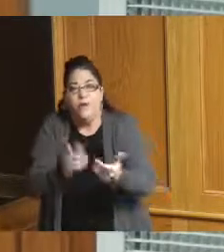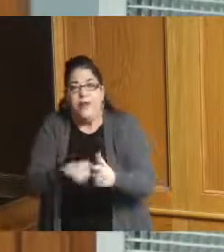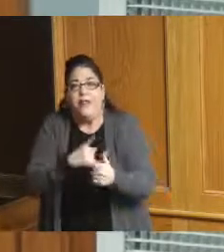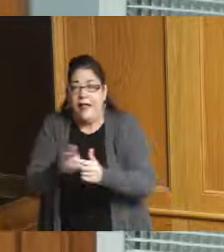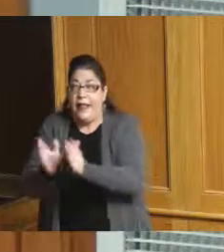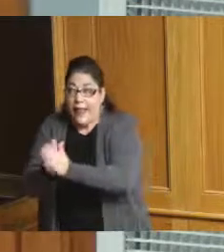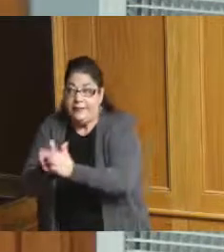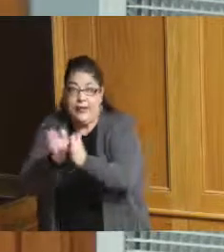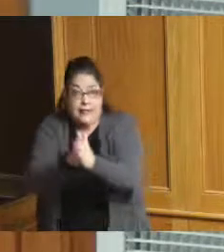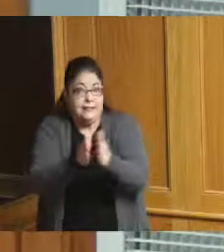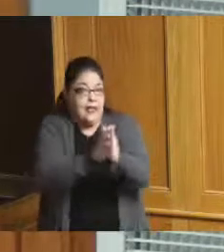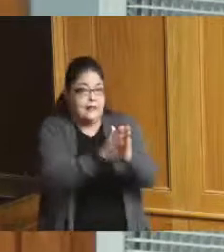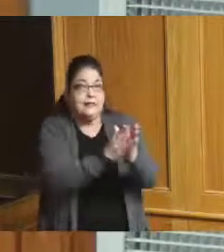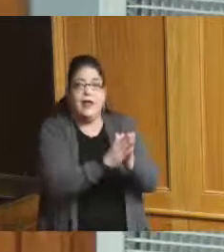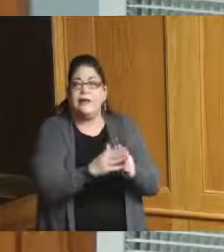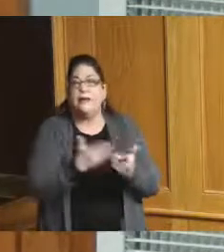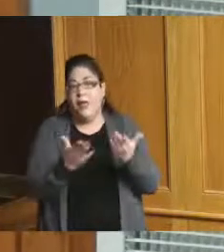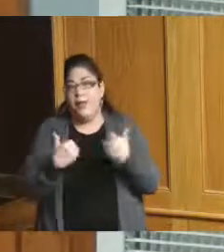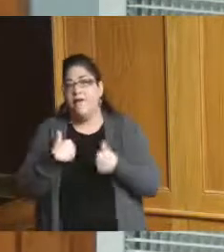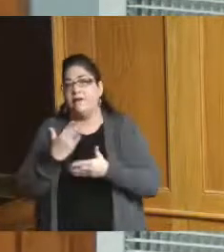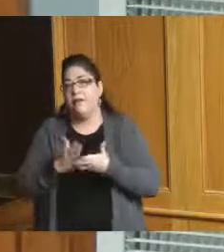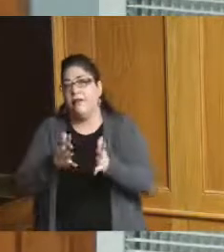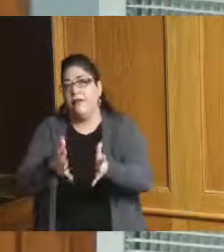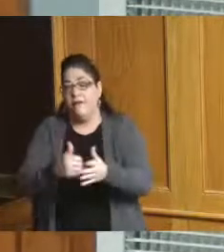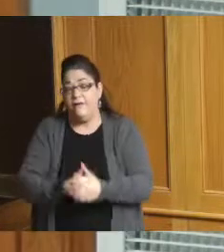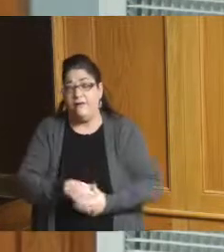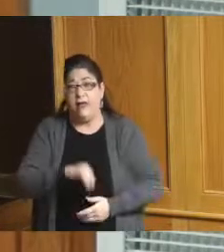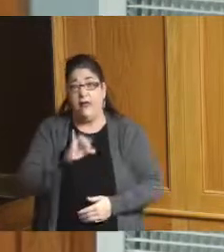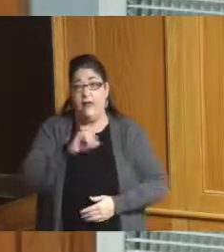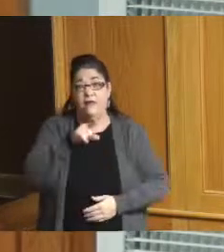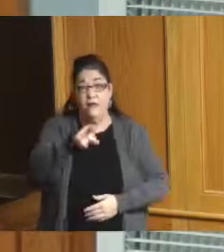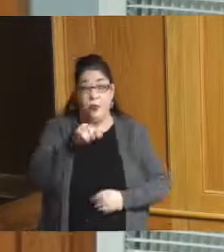as mentioned during my presentation if you have the financial means to get them you can find them